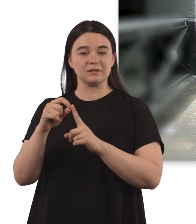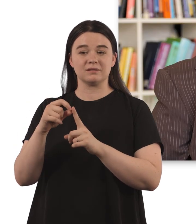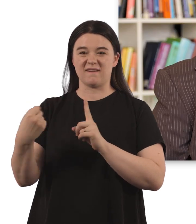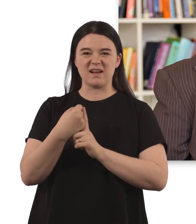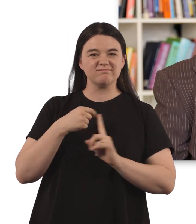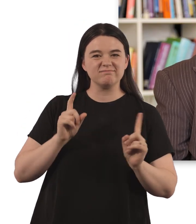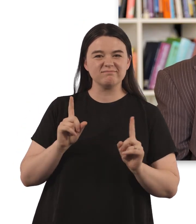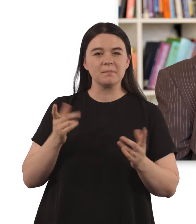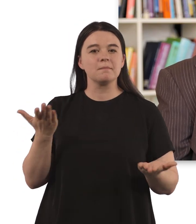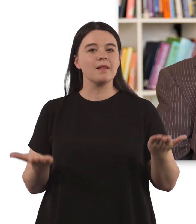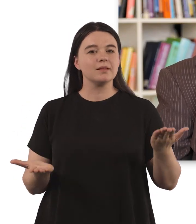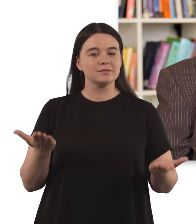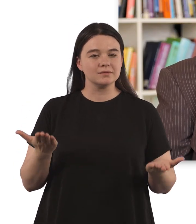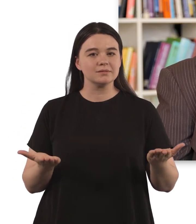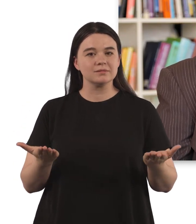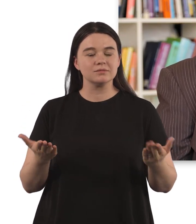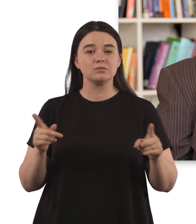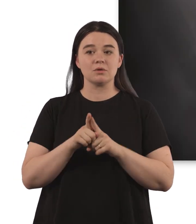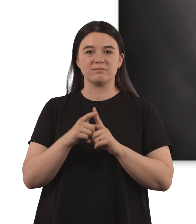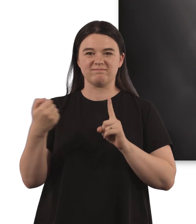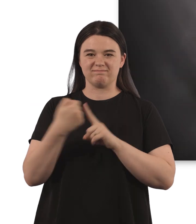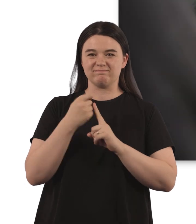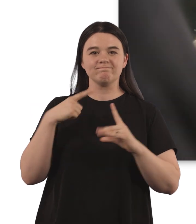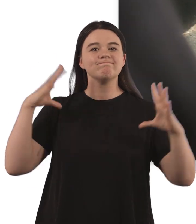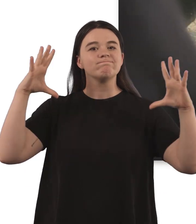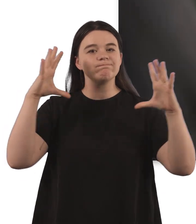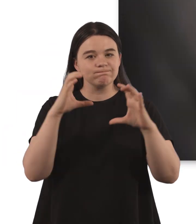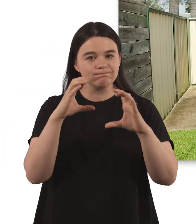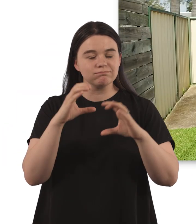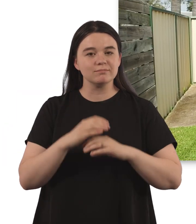which affects my balance and it also affects my vision.